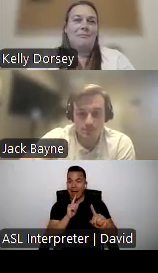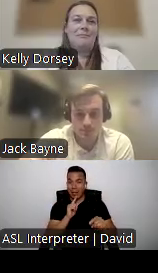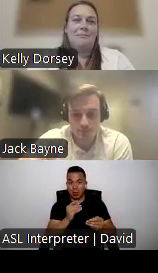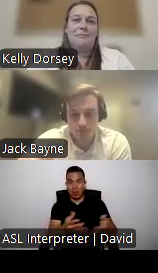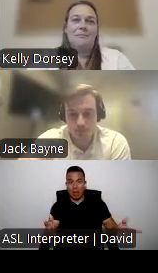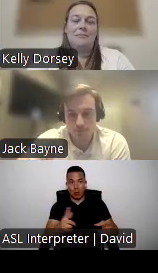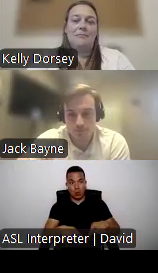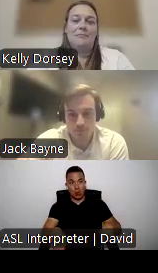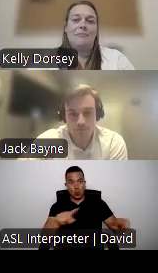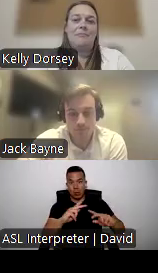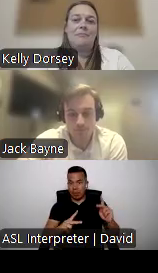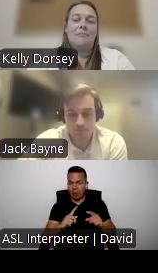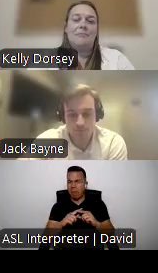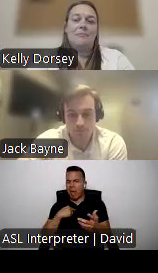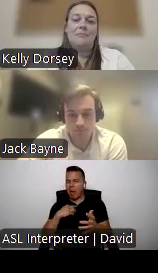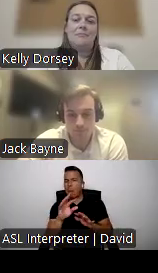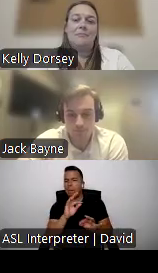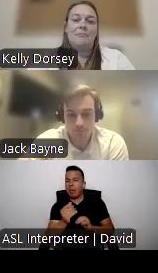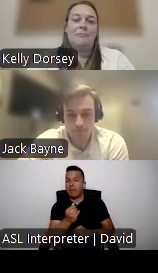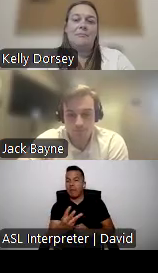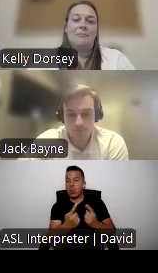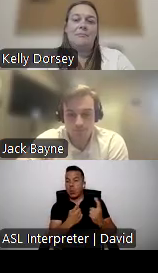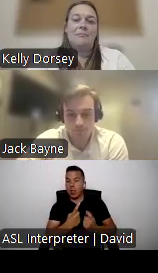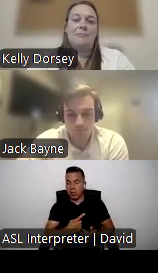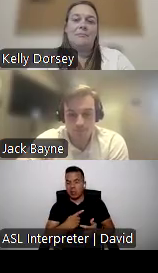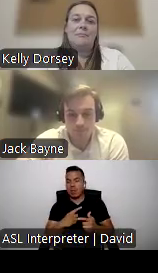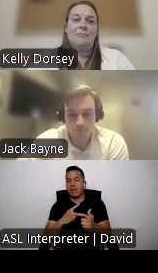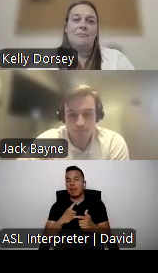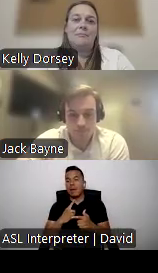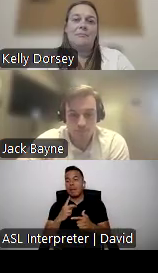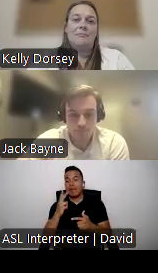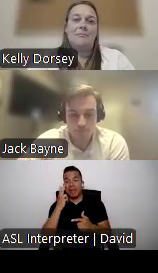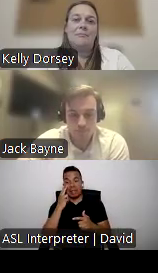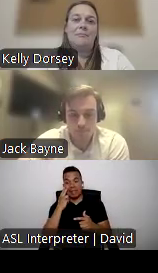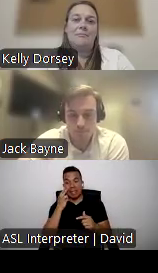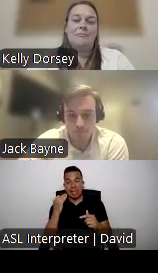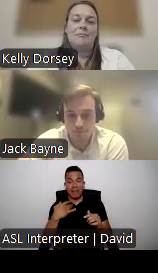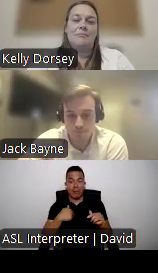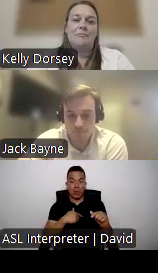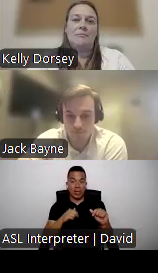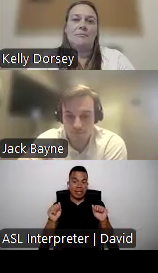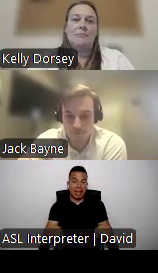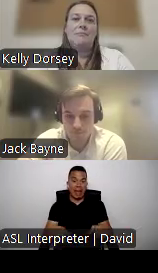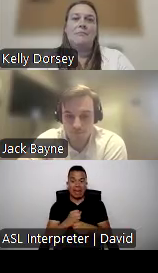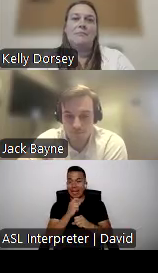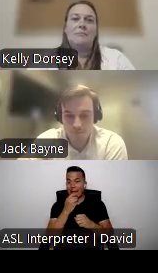going to pick a few and talk and see if we can get some good answers for you. I don't, like,